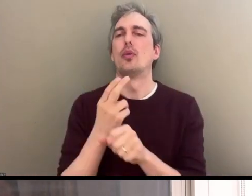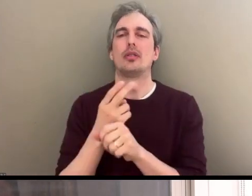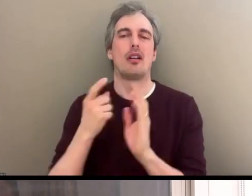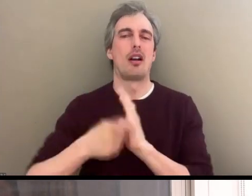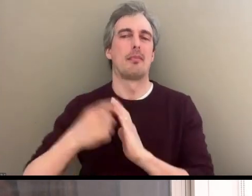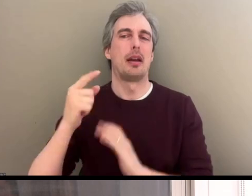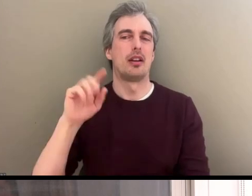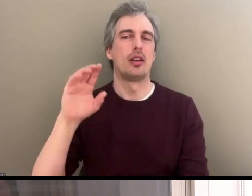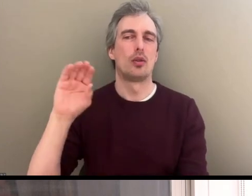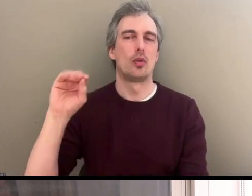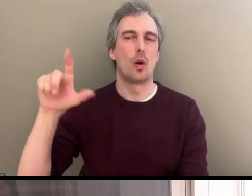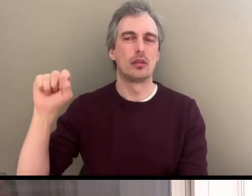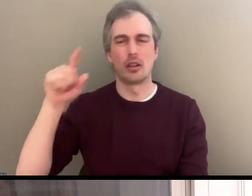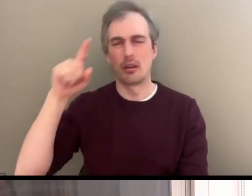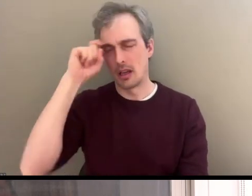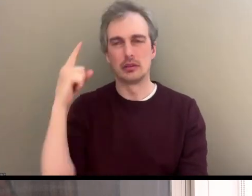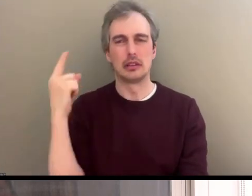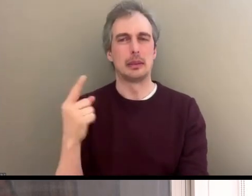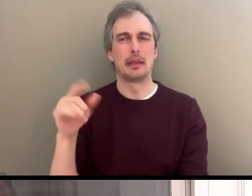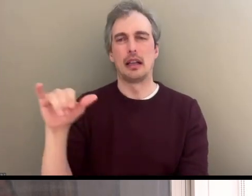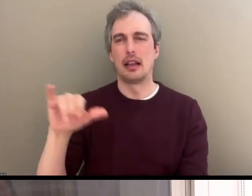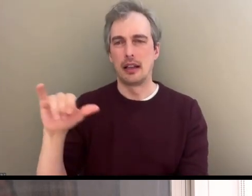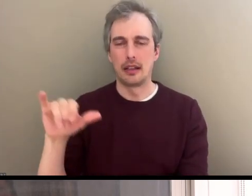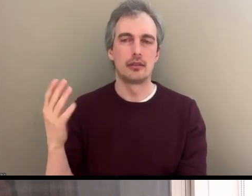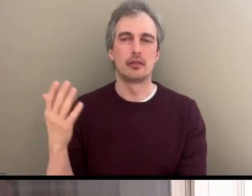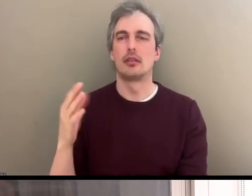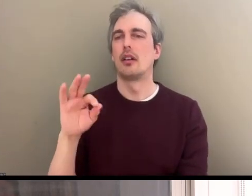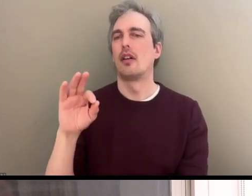because something like form of validation, you know, everybody talks about it.